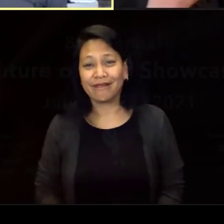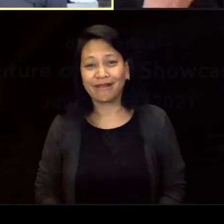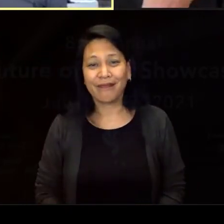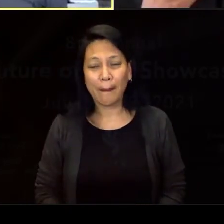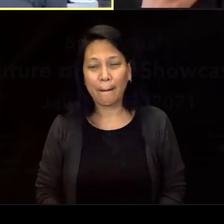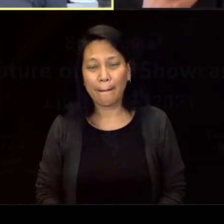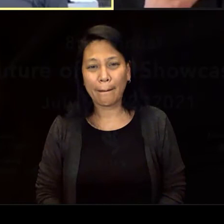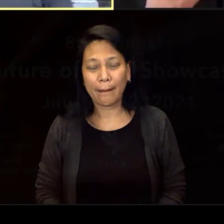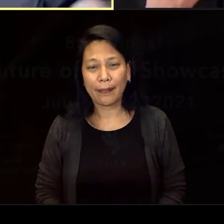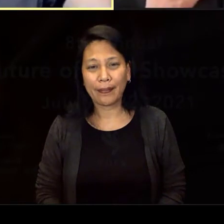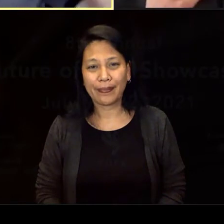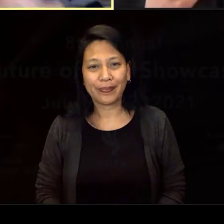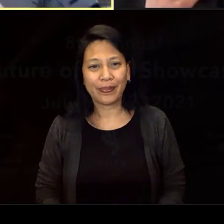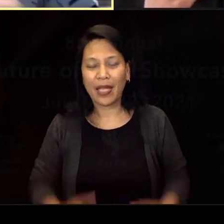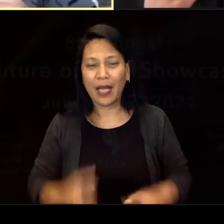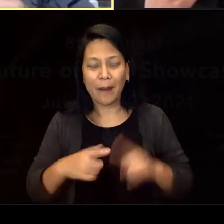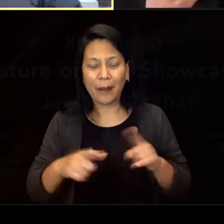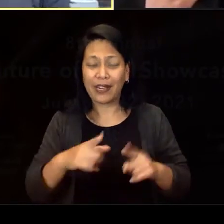And it's like pin straight hair.